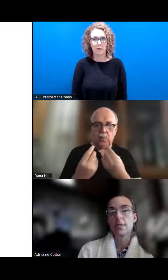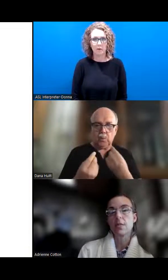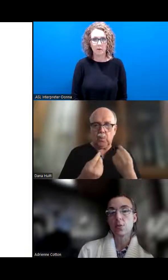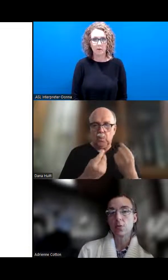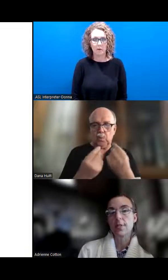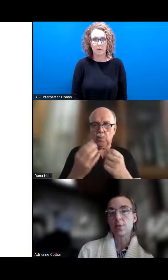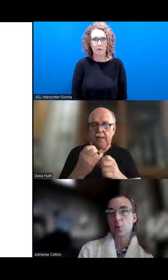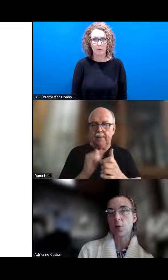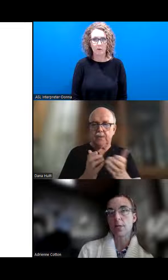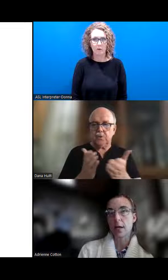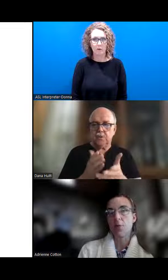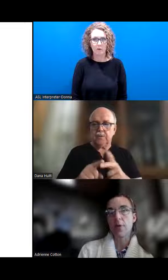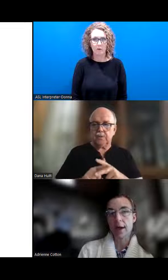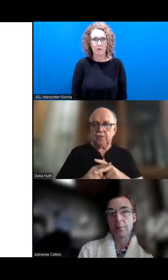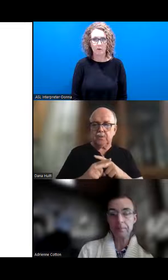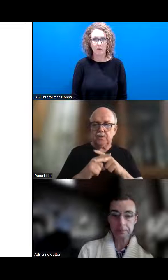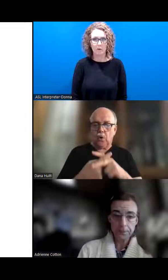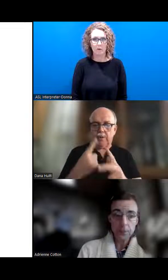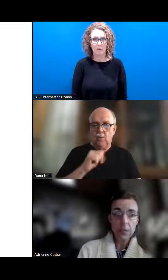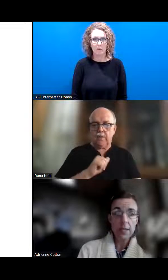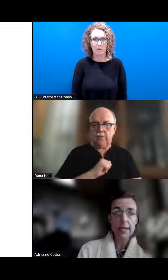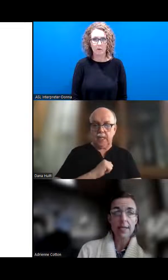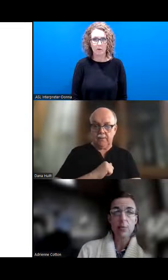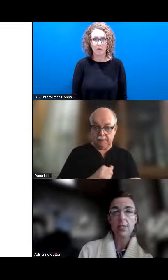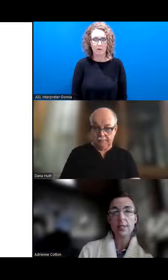started being an IP, the job was literally pitched to me by my client's social